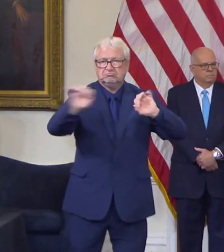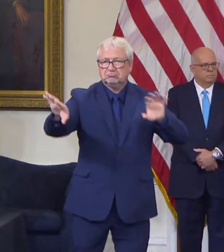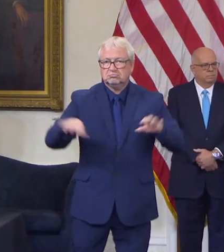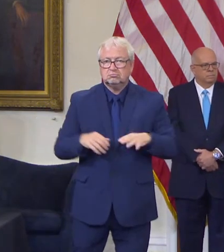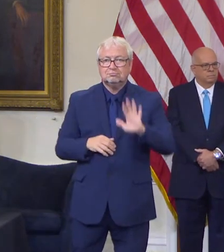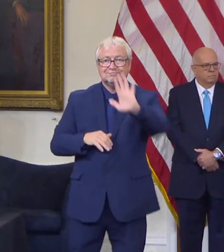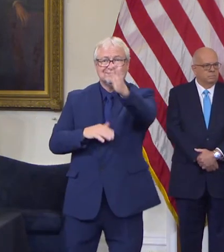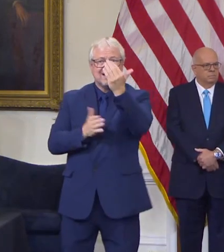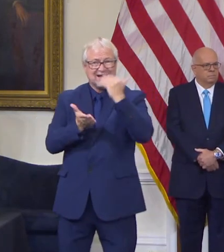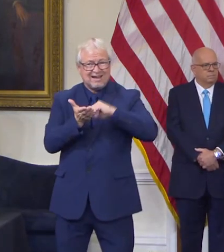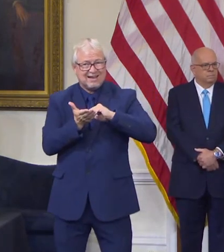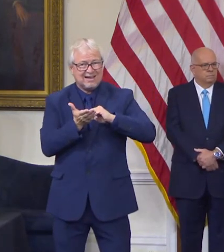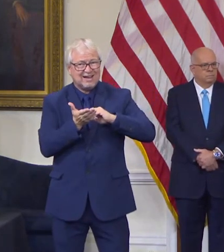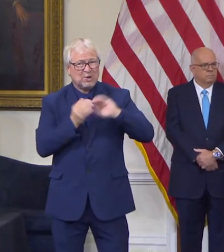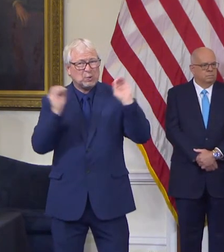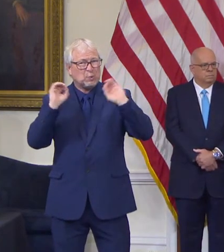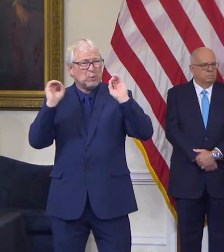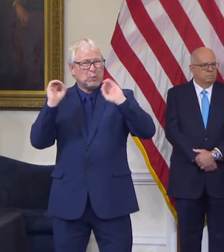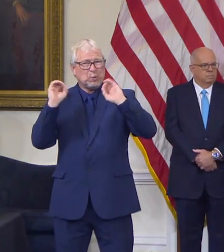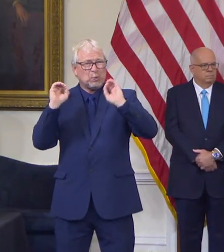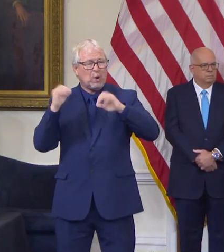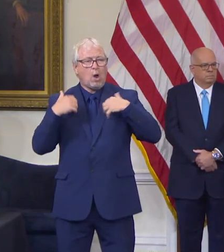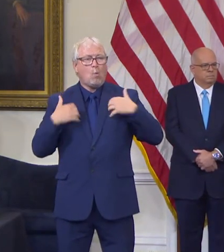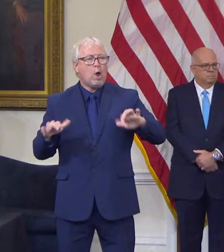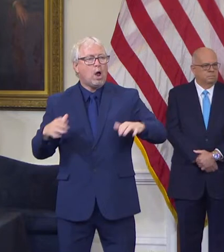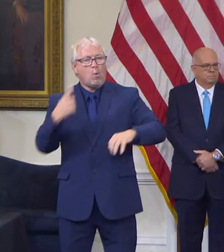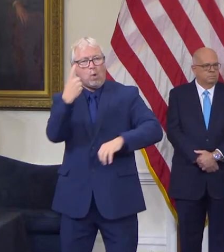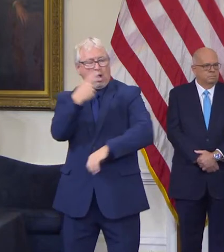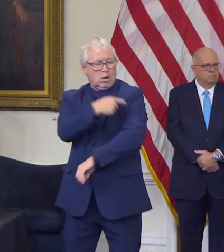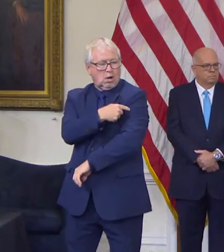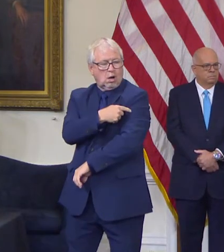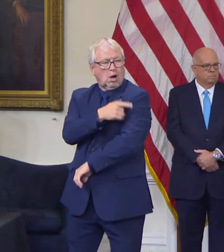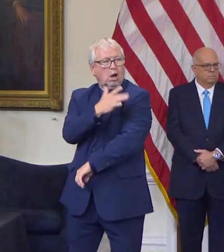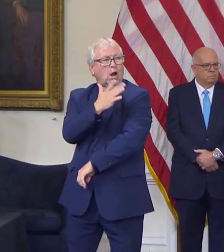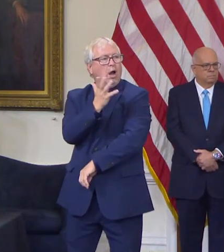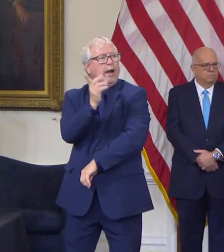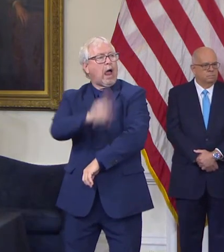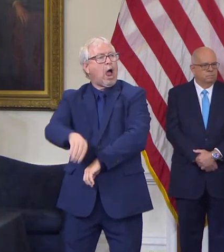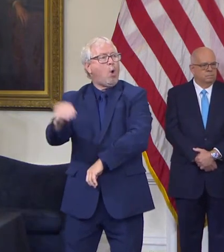to our "no arm left behind" campaign, including rideshare assistance